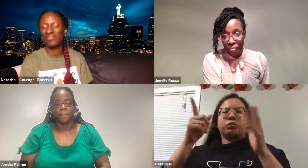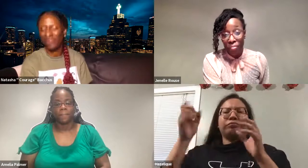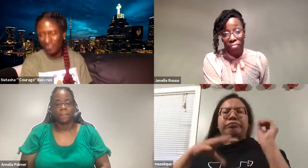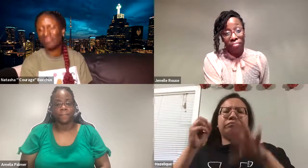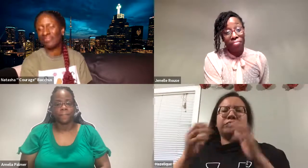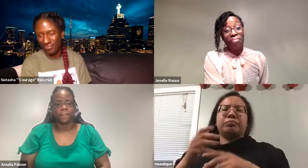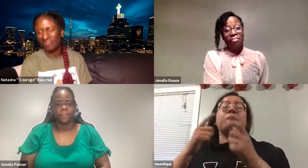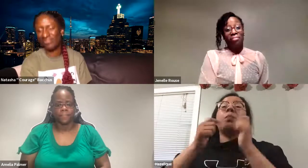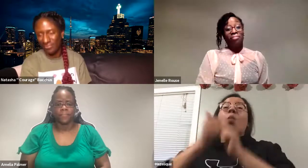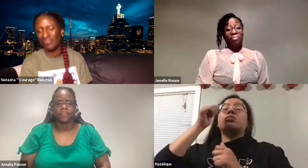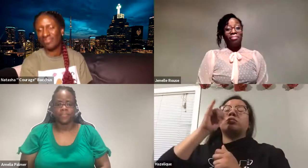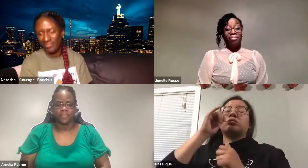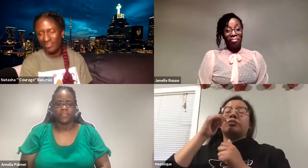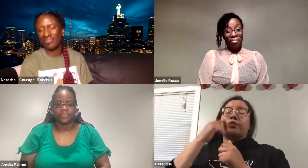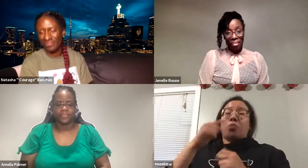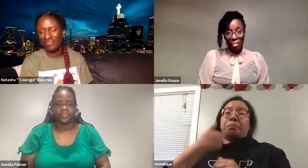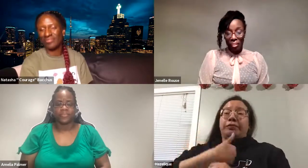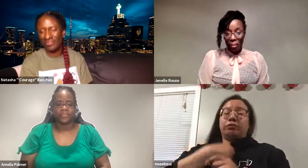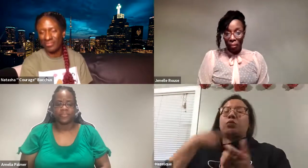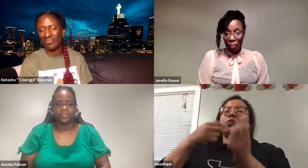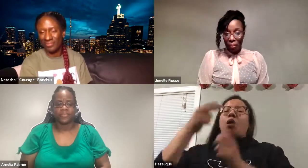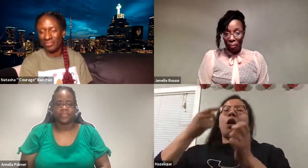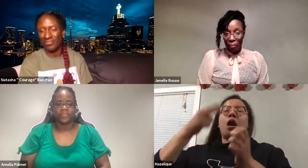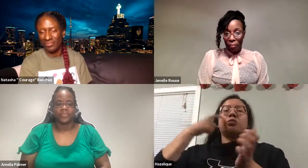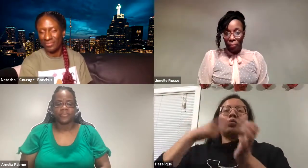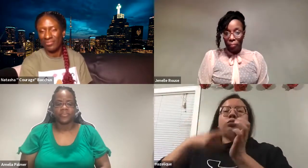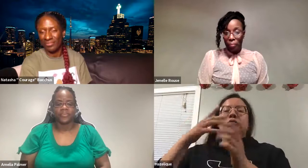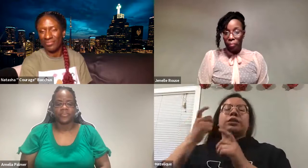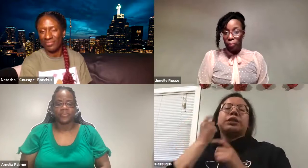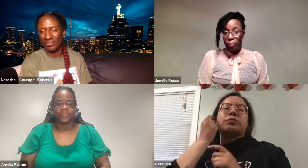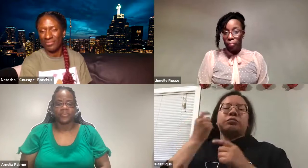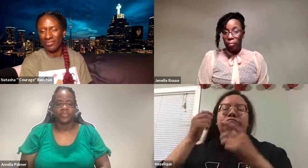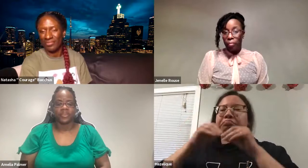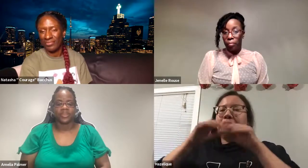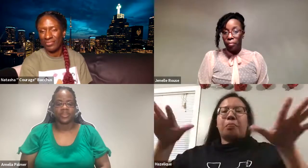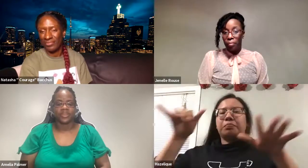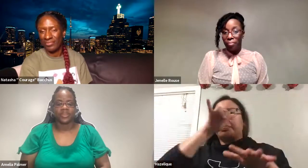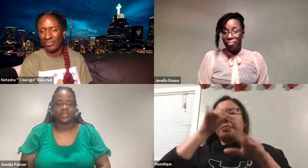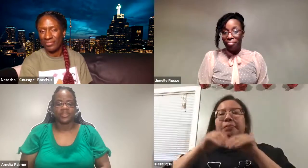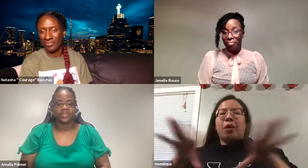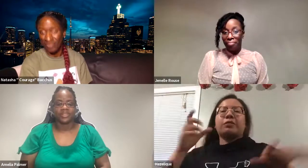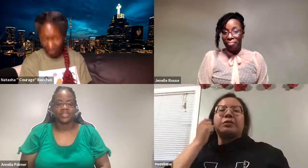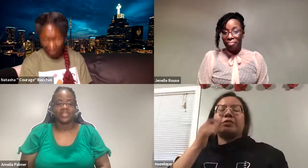you know you look at everything in the art world, in my art practice. i know with jewelry,